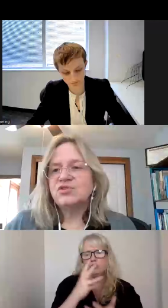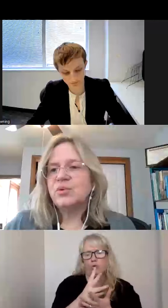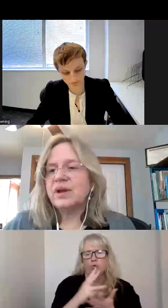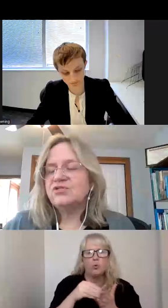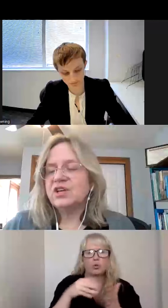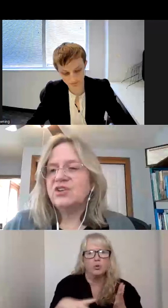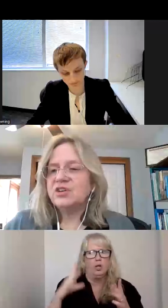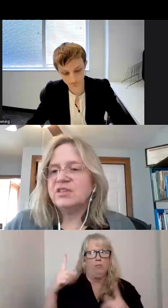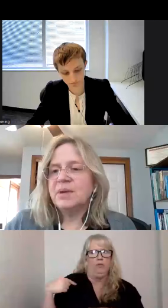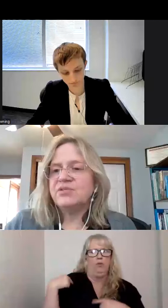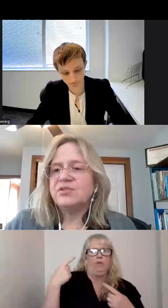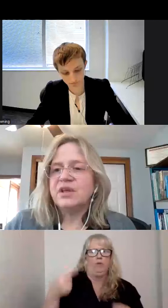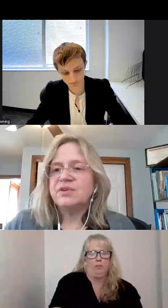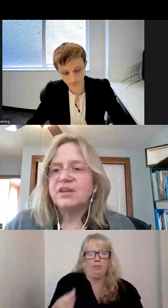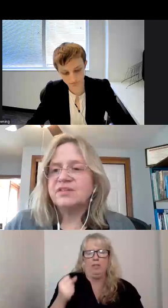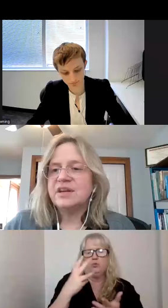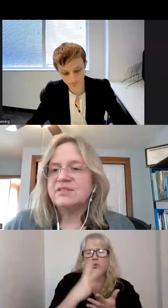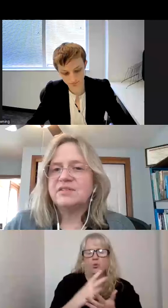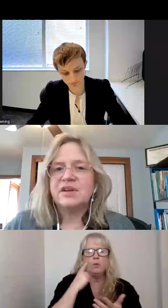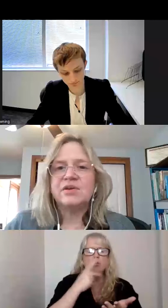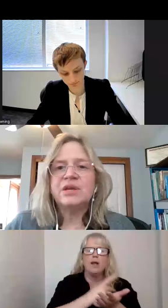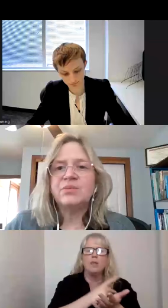SOCIAL WORK EDUCATION AT THE MASTERS LEVEL DOES NOT NECESSARY